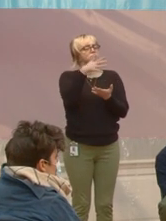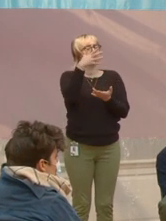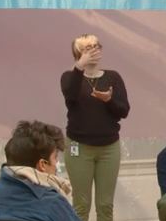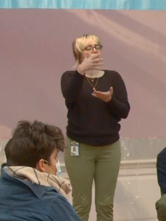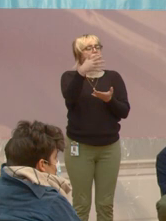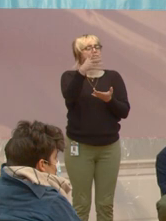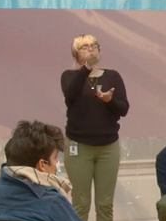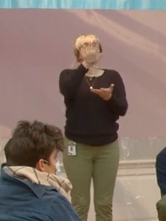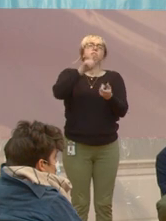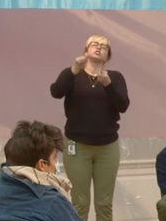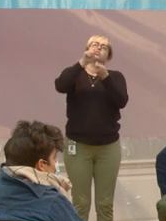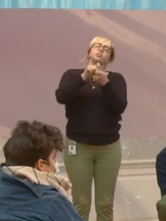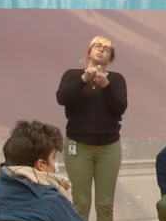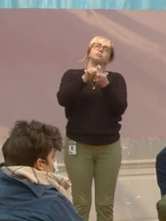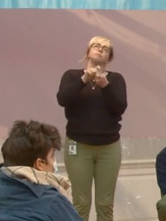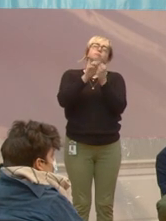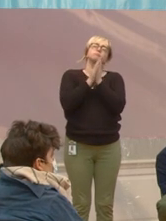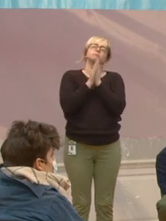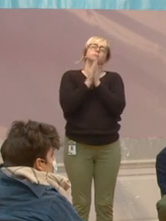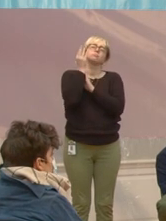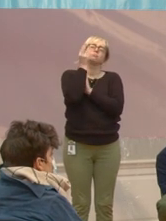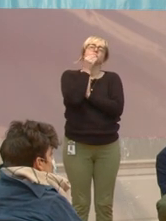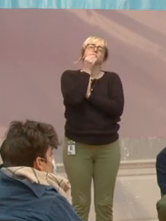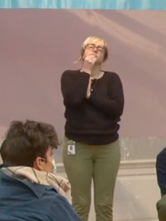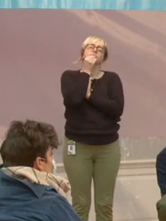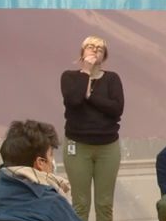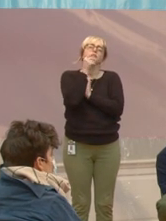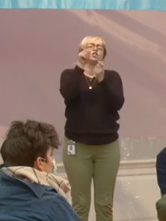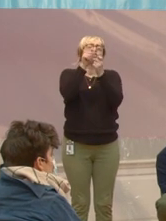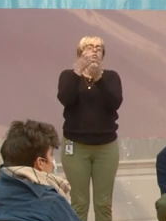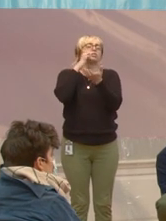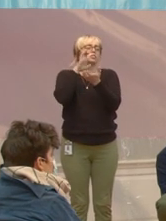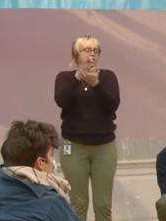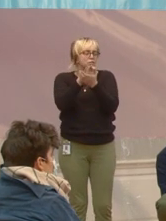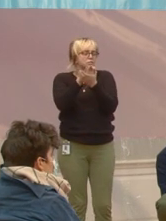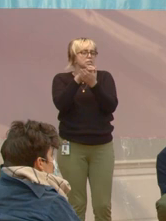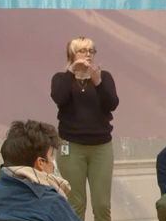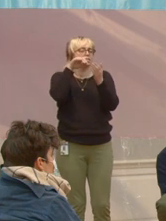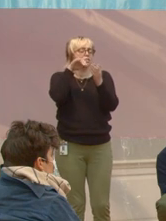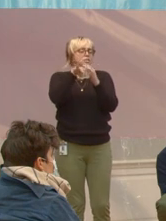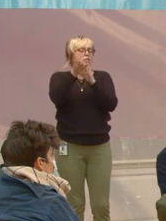there's a certain belief in alchemy, and mysticism, and a